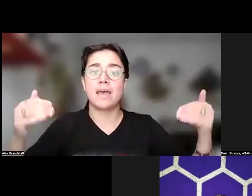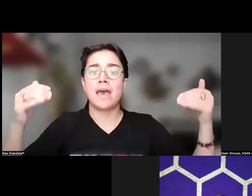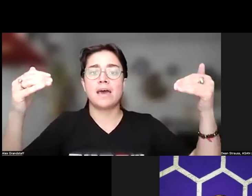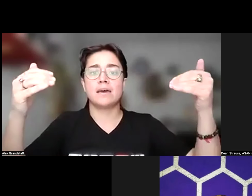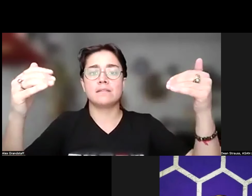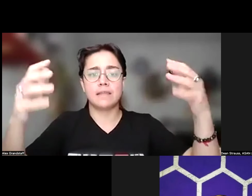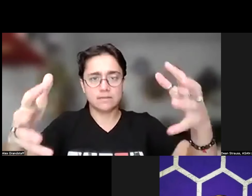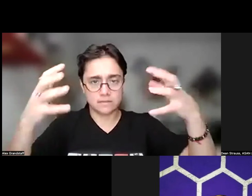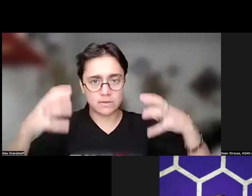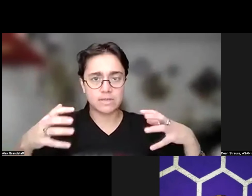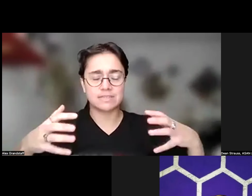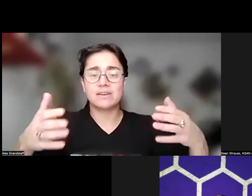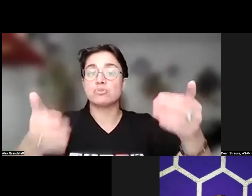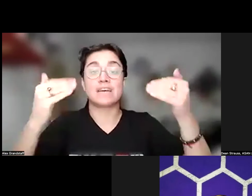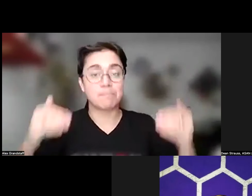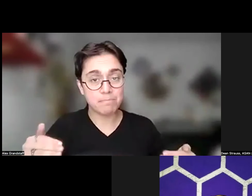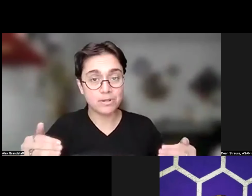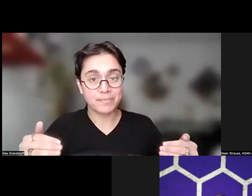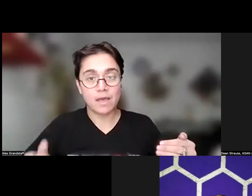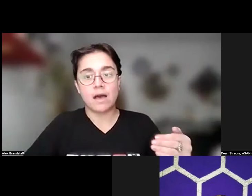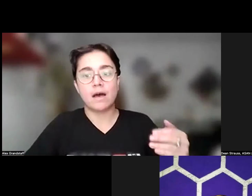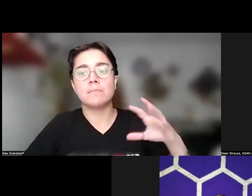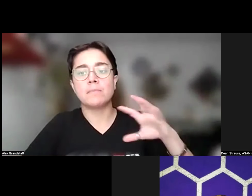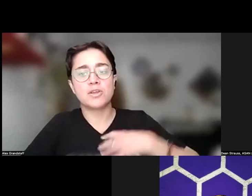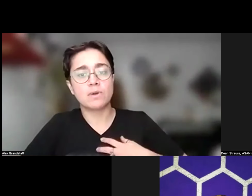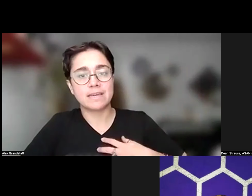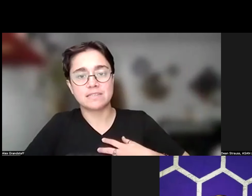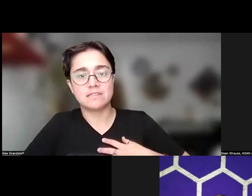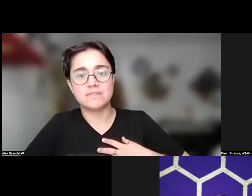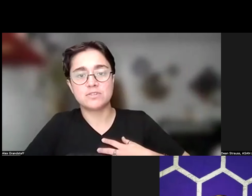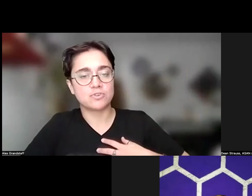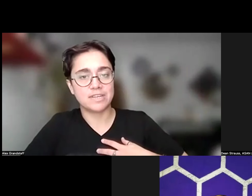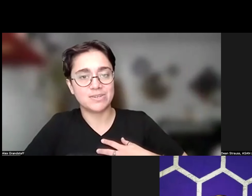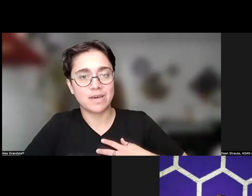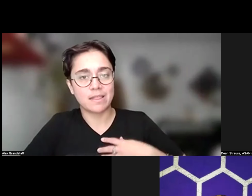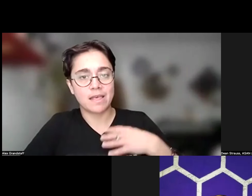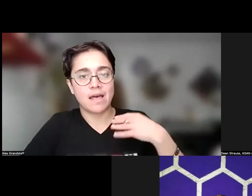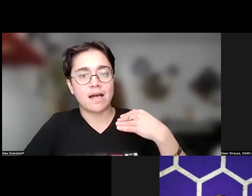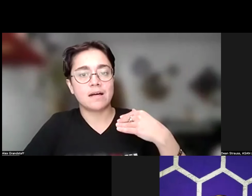see how you can be a foreign in the side?